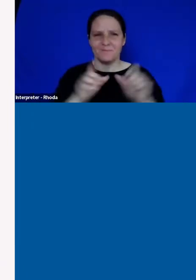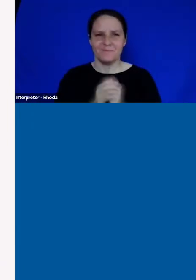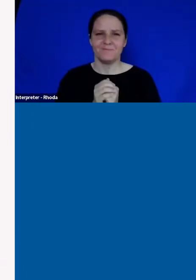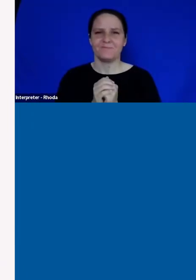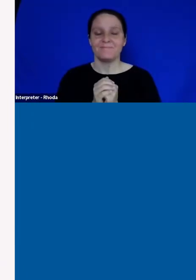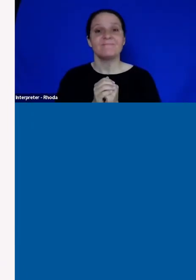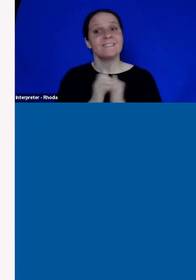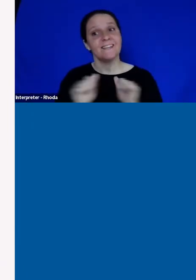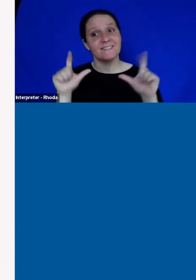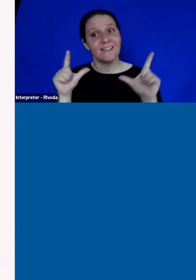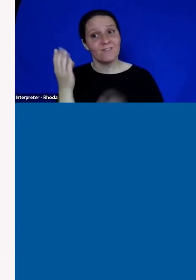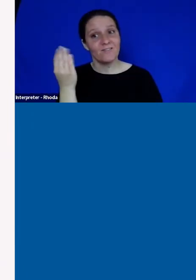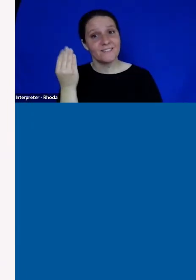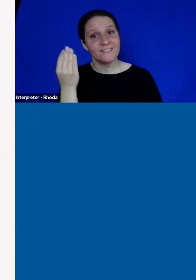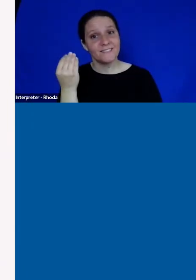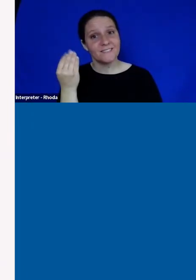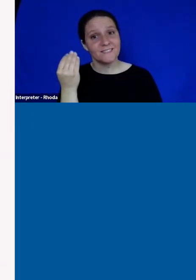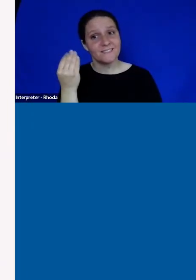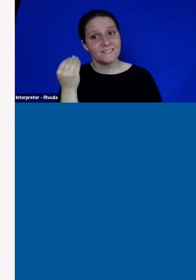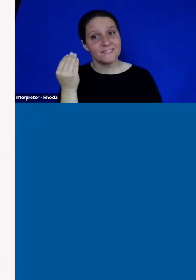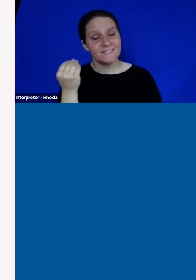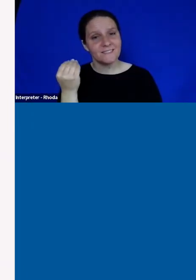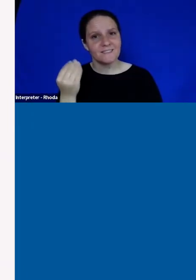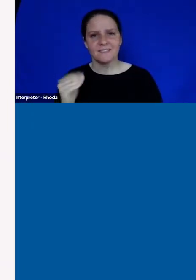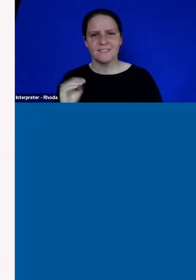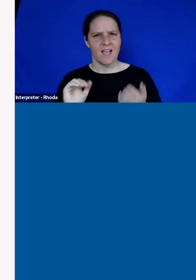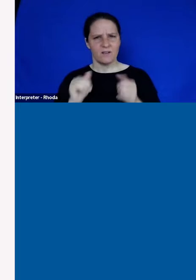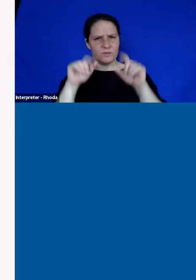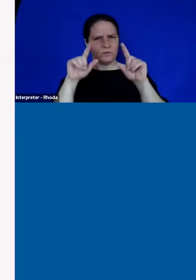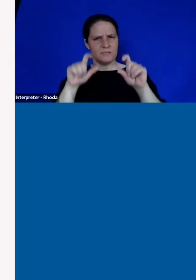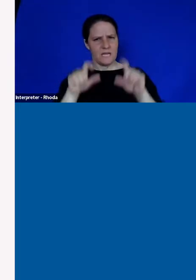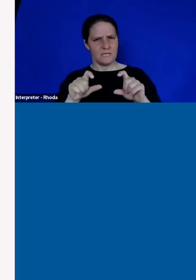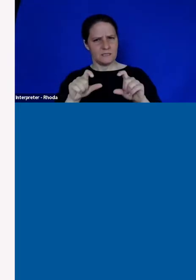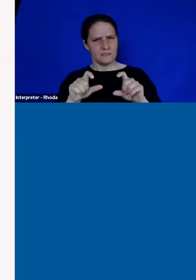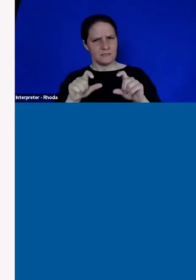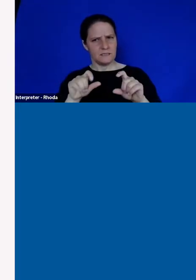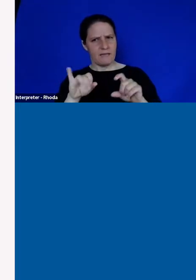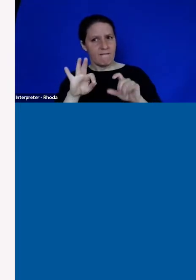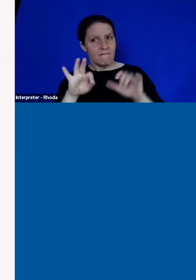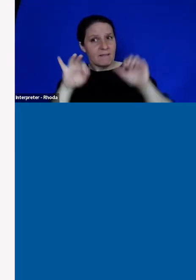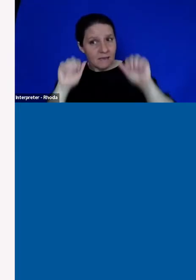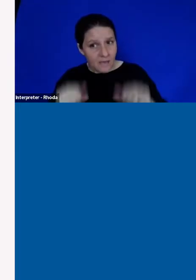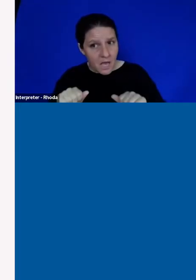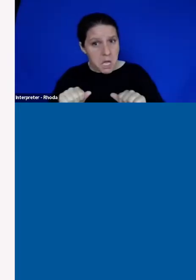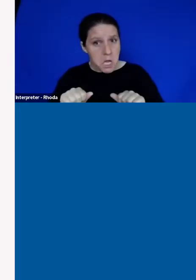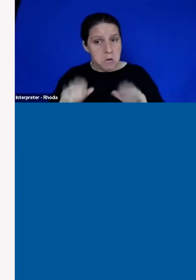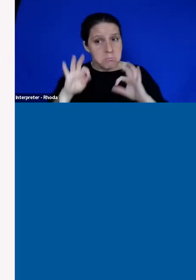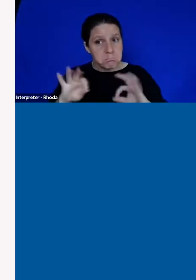Well, how do we know if a typeface is readable or not, especially for body copy because this is where we do not wanna give people headaches?